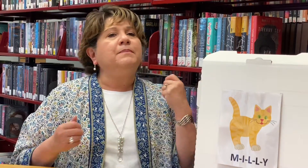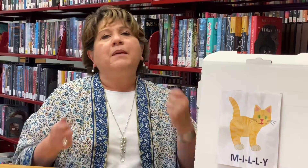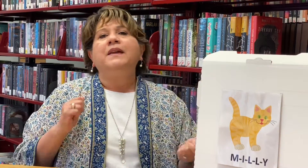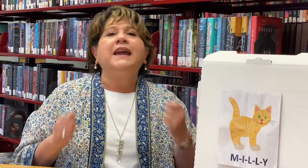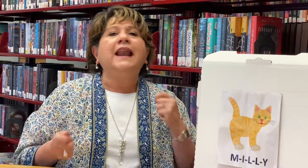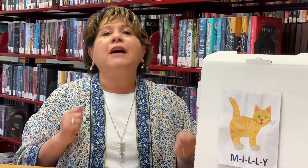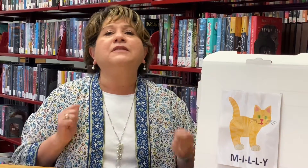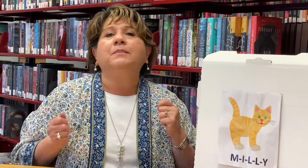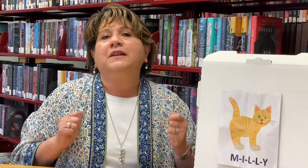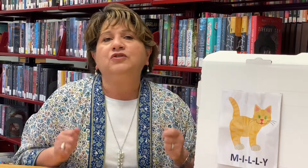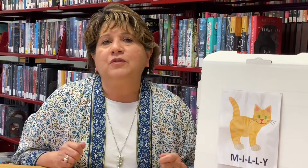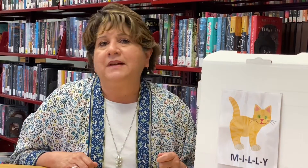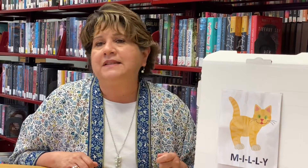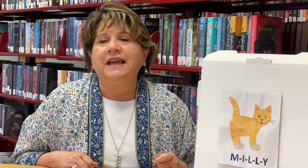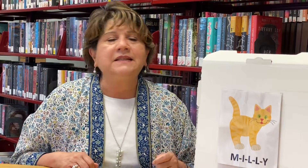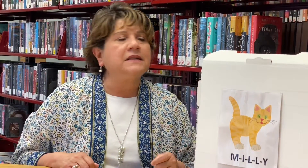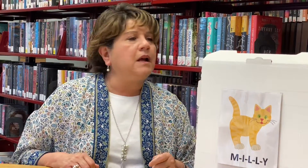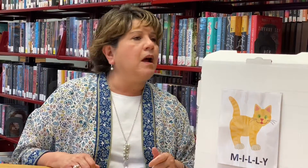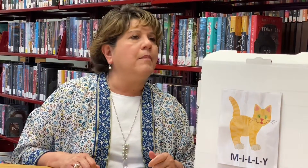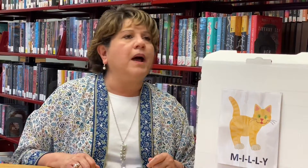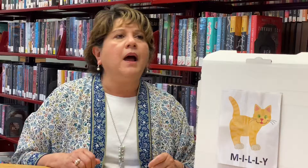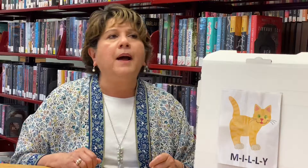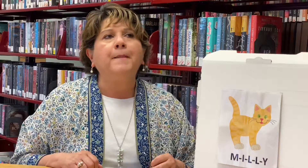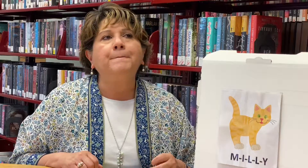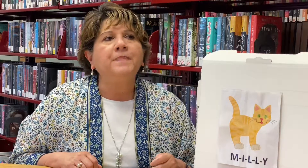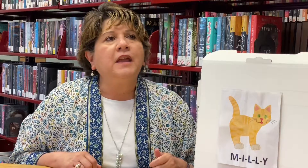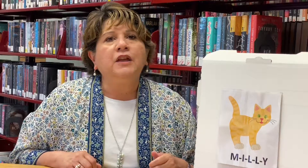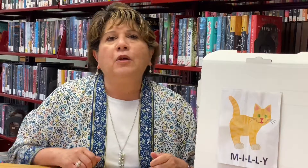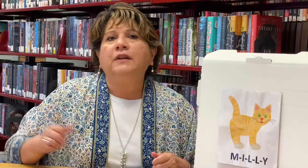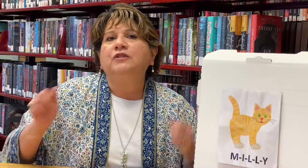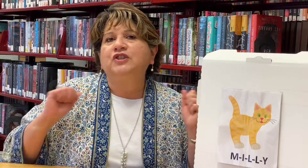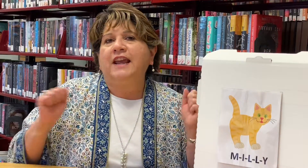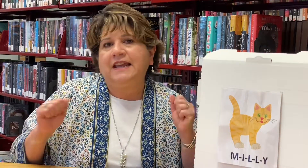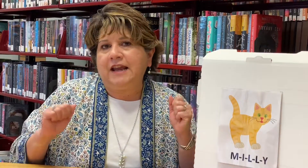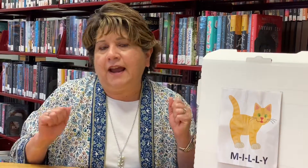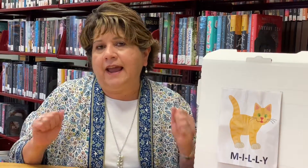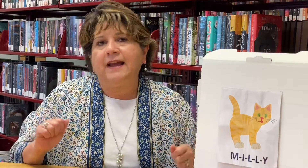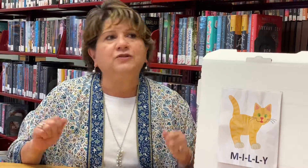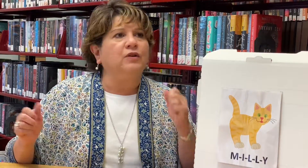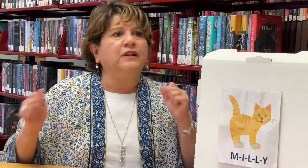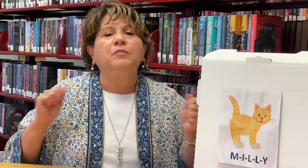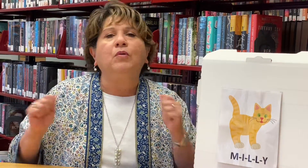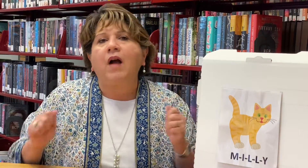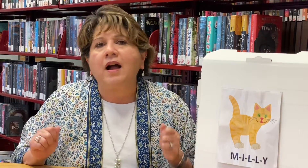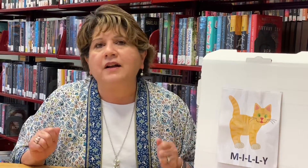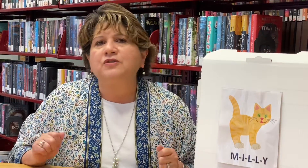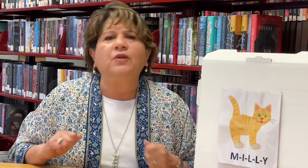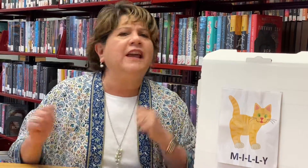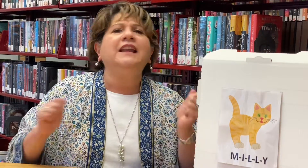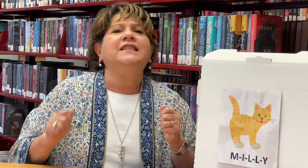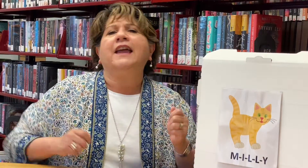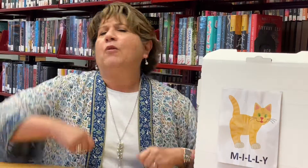to maybe get out some instruments get some, you know, little shaky eggs or little maracas or anything